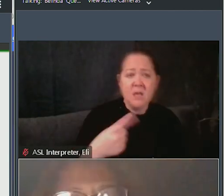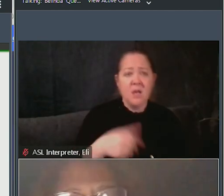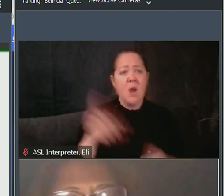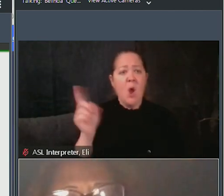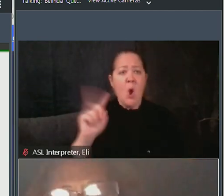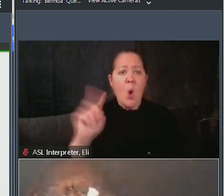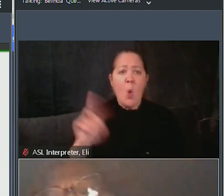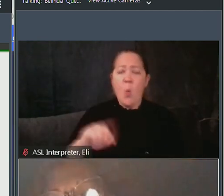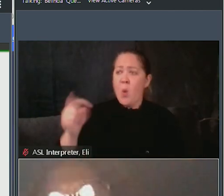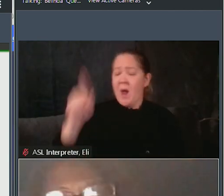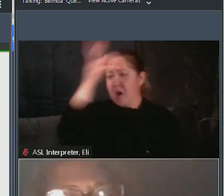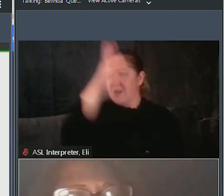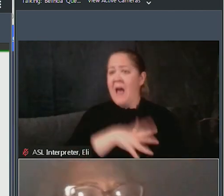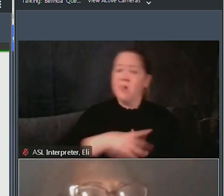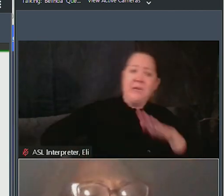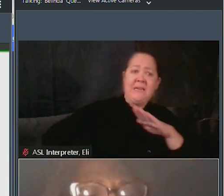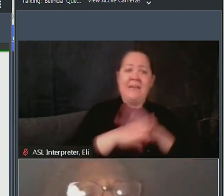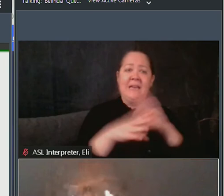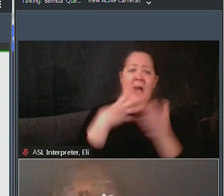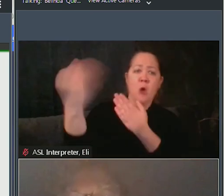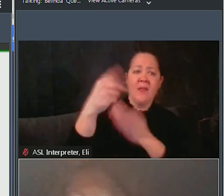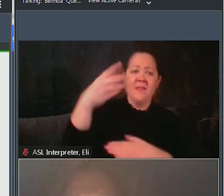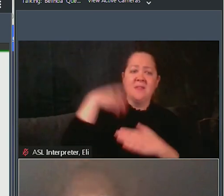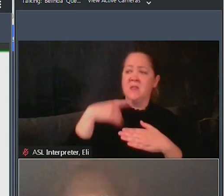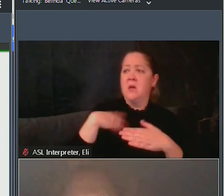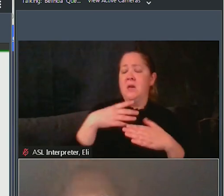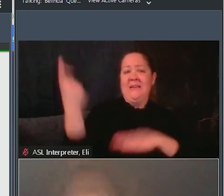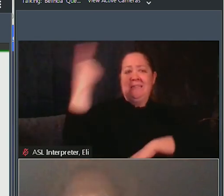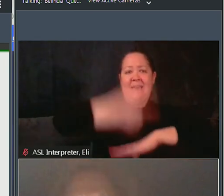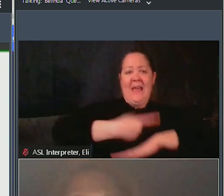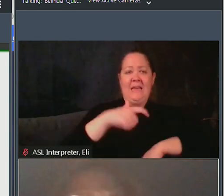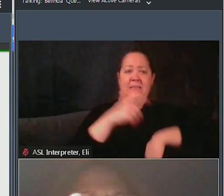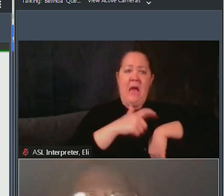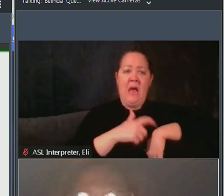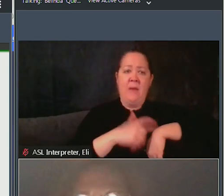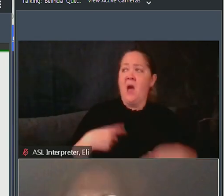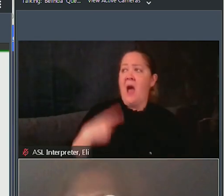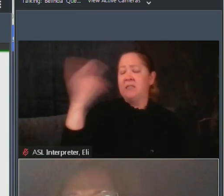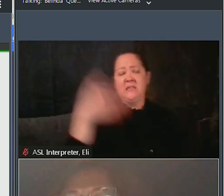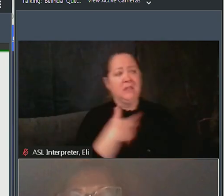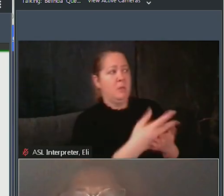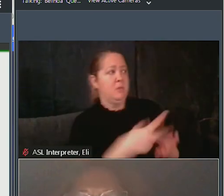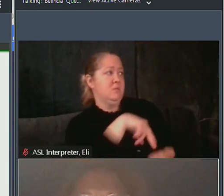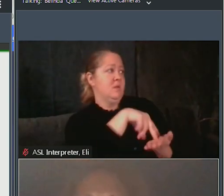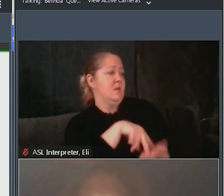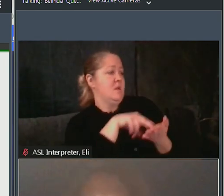on a daytime and they walk up in the community. You, I seen with mama hanging out. I was drinking something, mom and wheelchairs sell them. Some of them selling drugs.